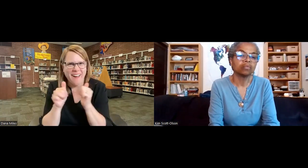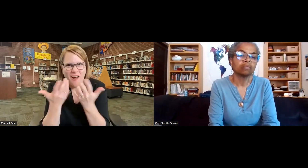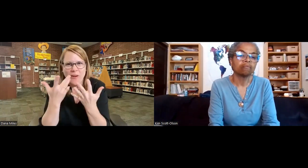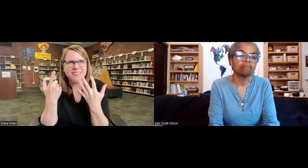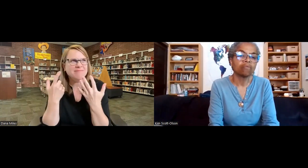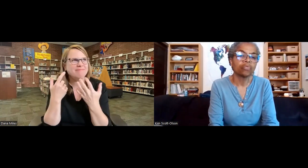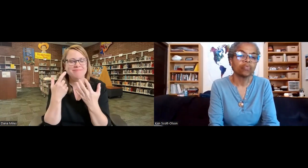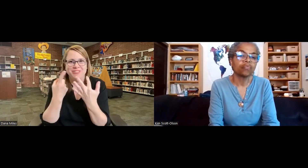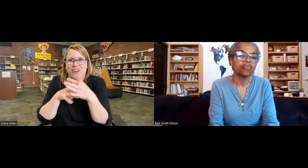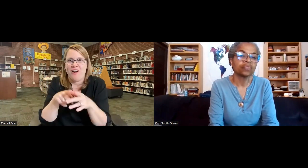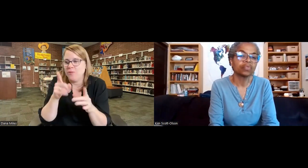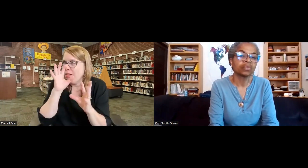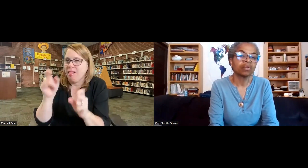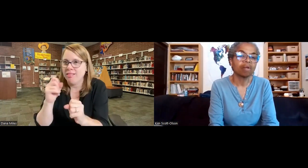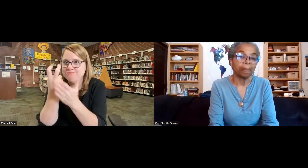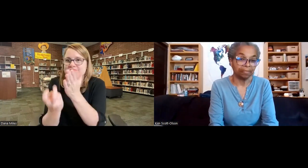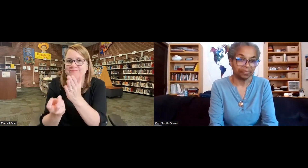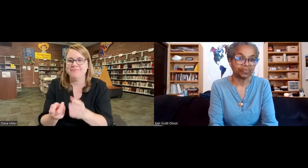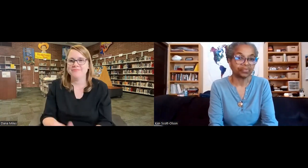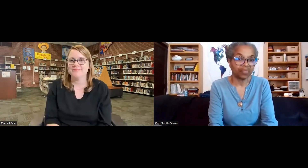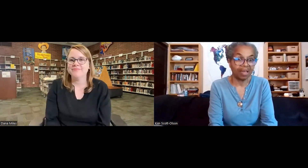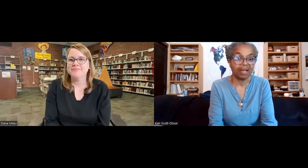Where did that passion ignite for you?